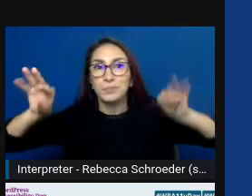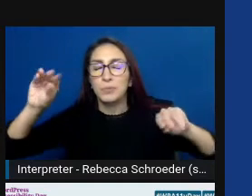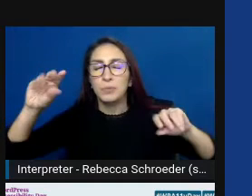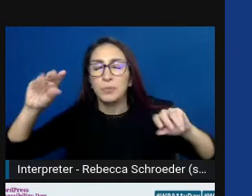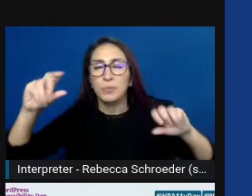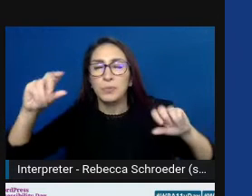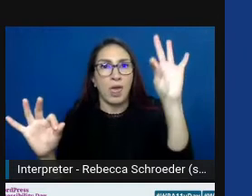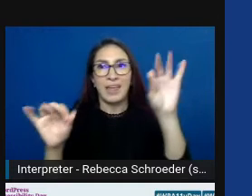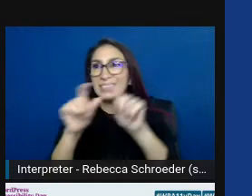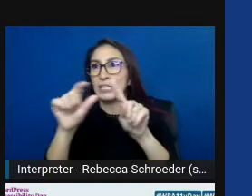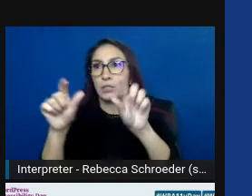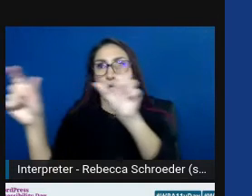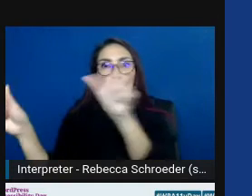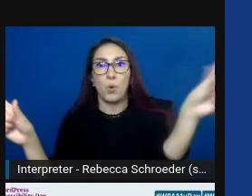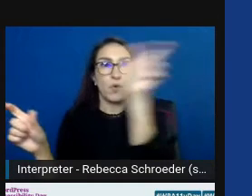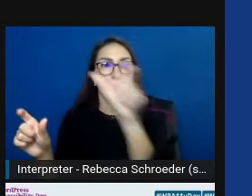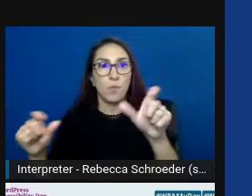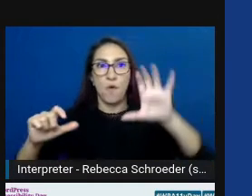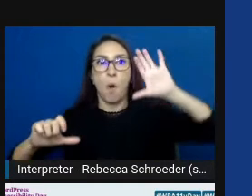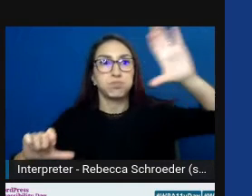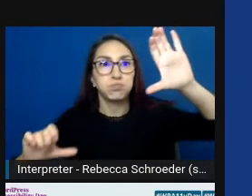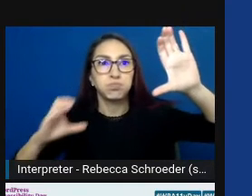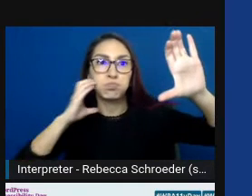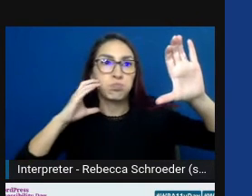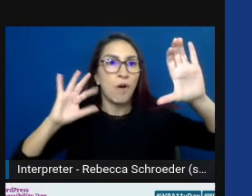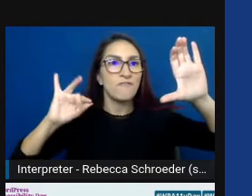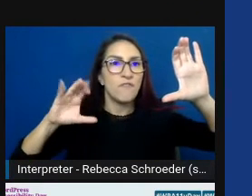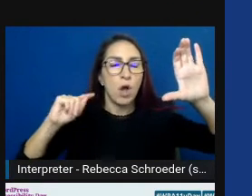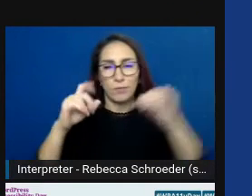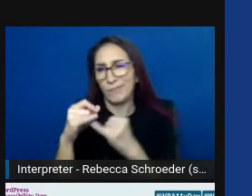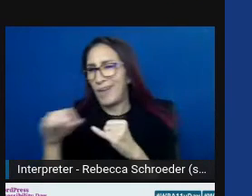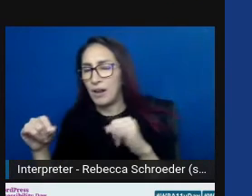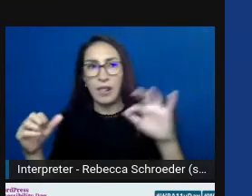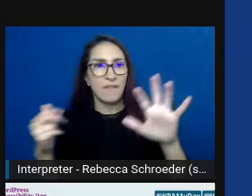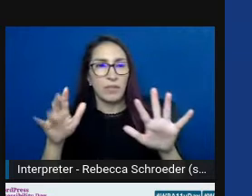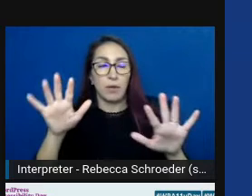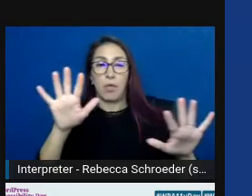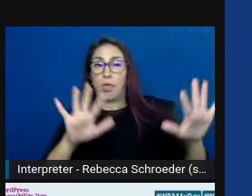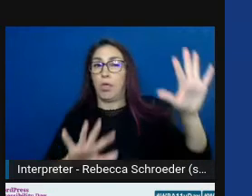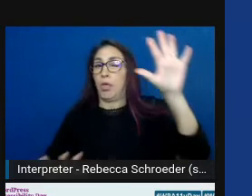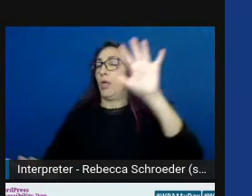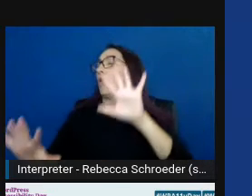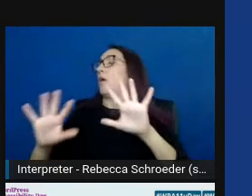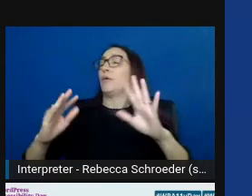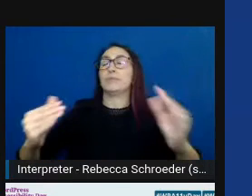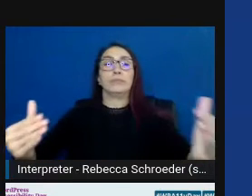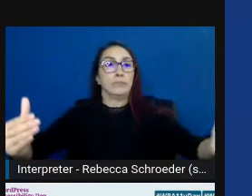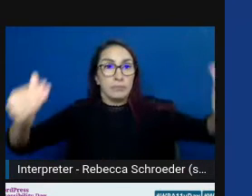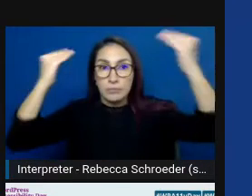the large font, the underline, everything is so distracting that I can't use it."